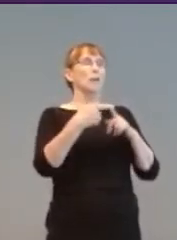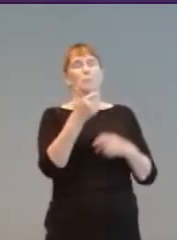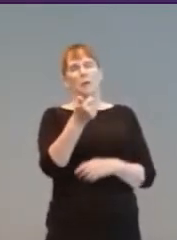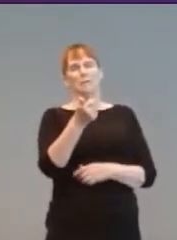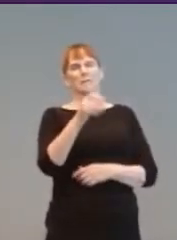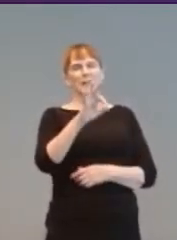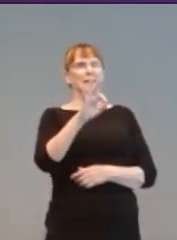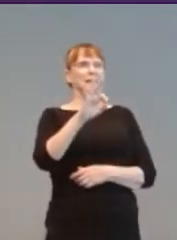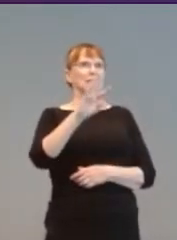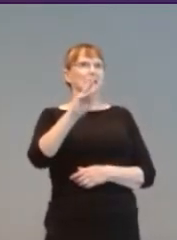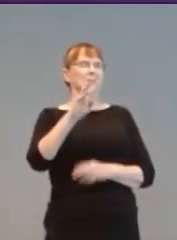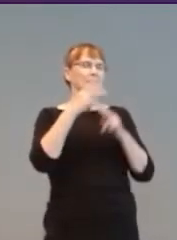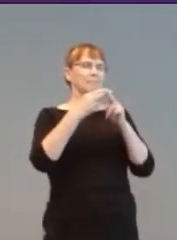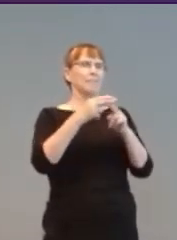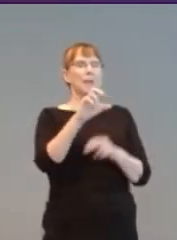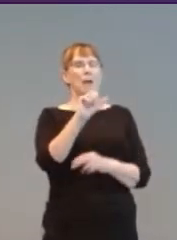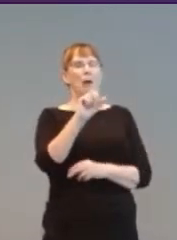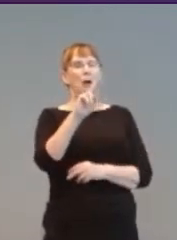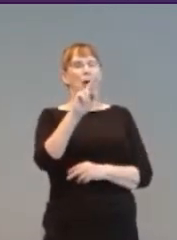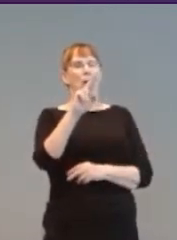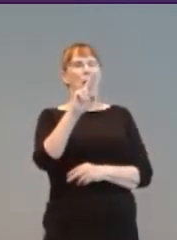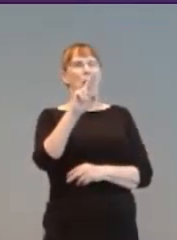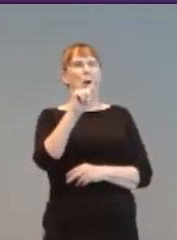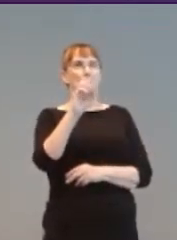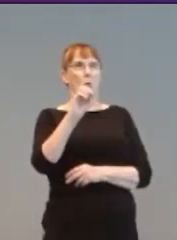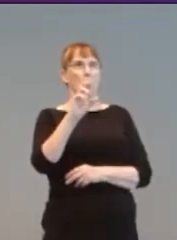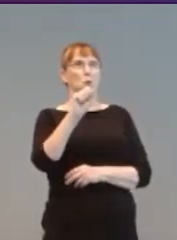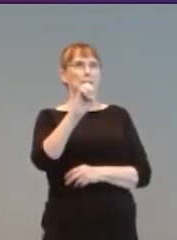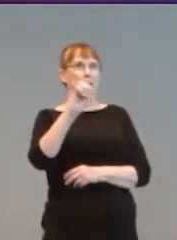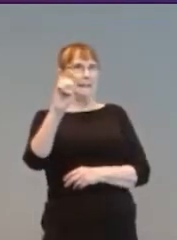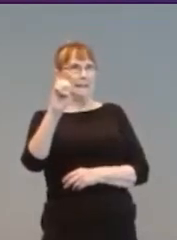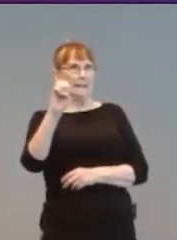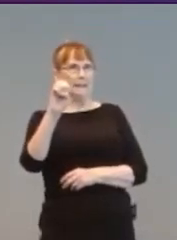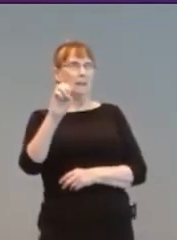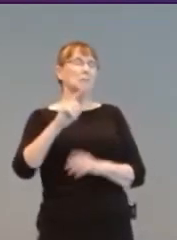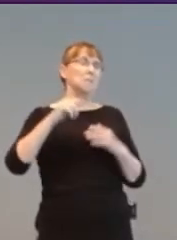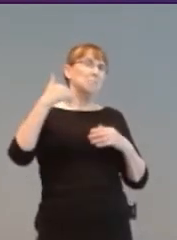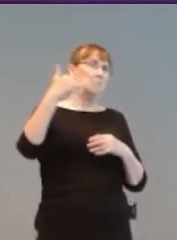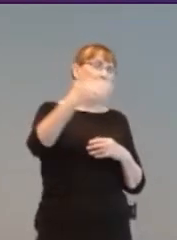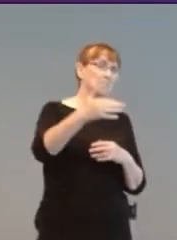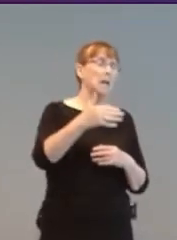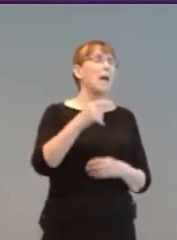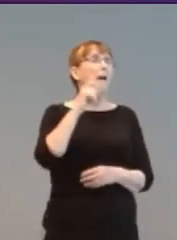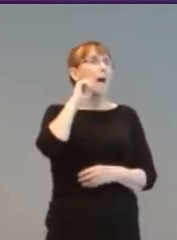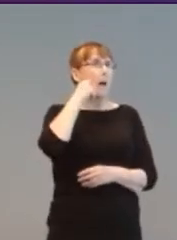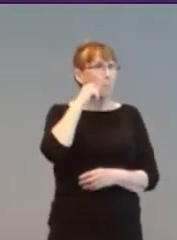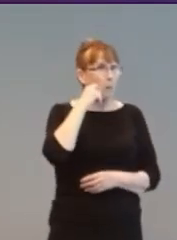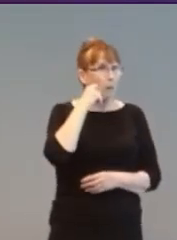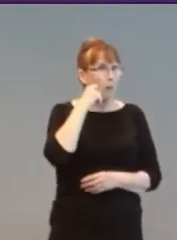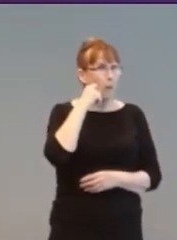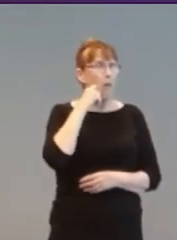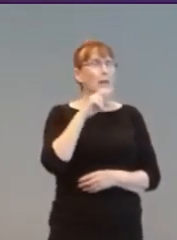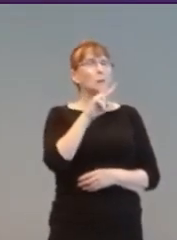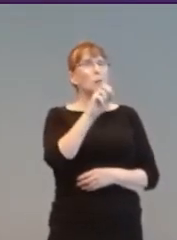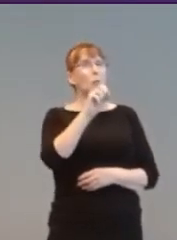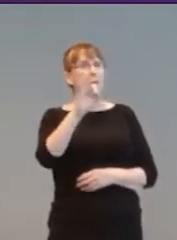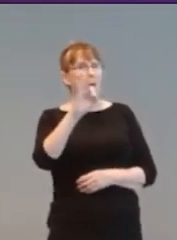AudioGames.net in 2002 and on the back of Apple iOS Voiceover, AppleVis in 2009.